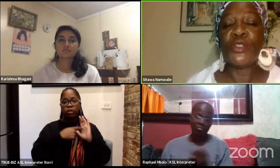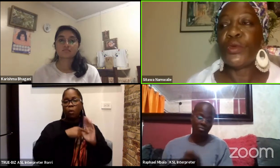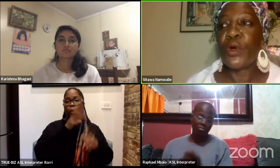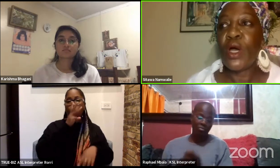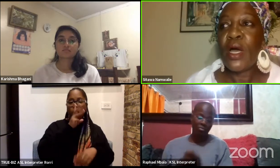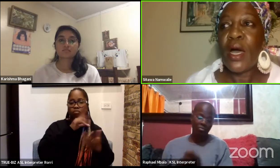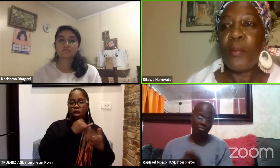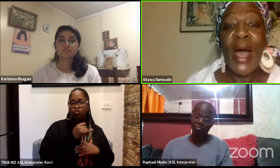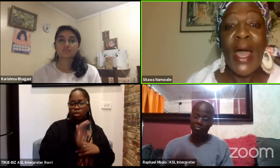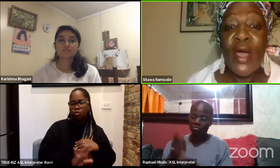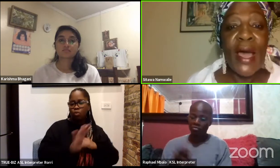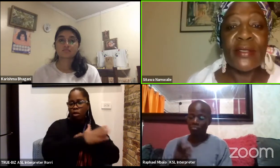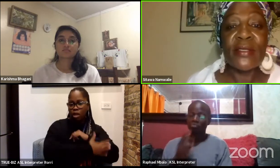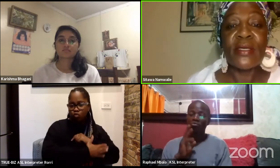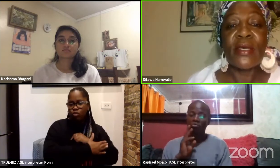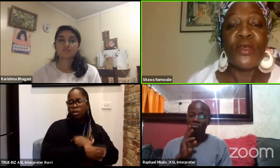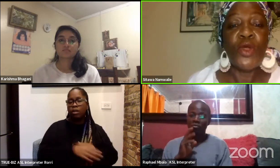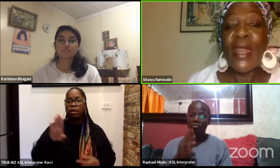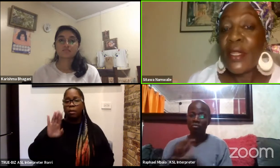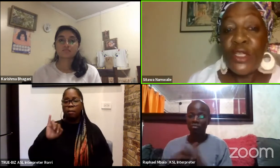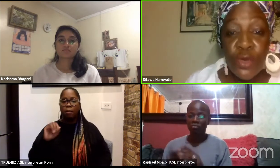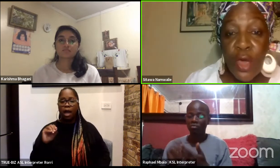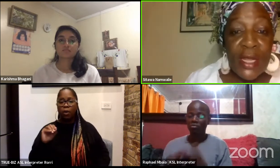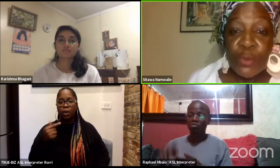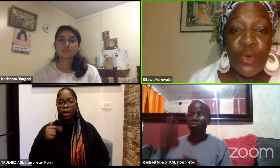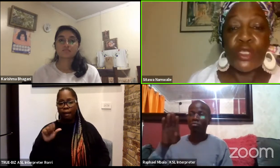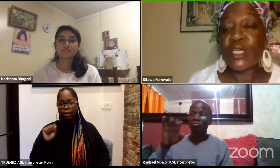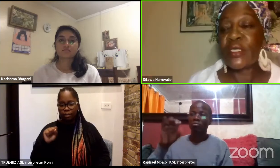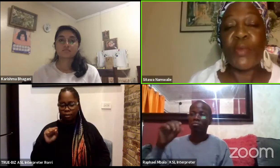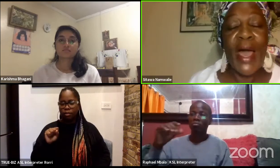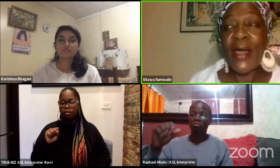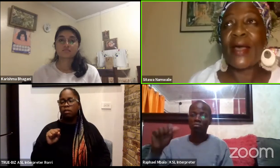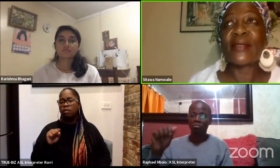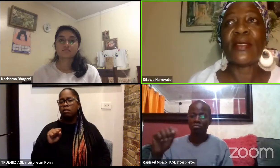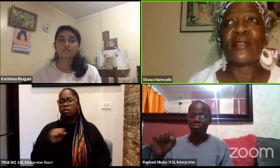to biogas, energy projects biogas and livestock projects,